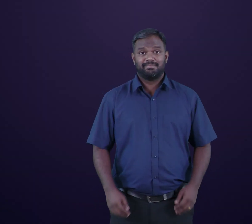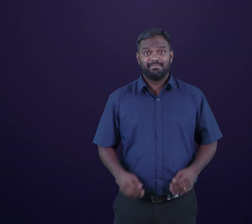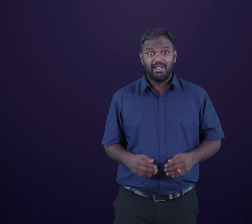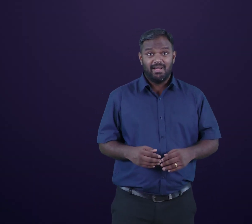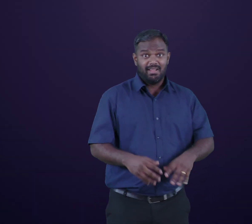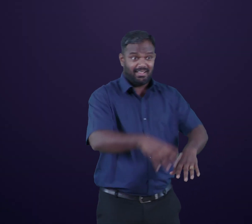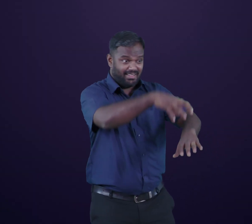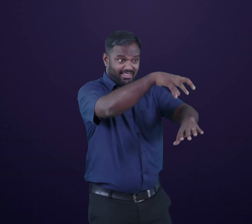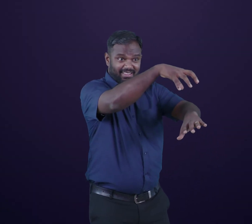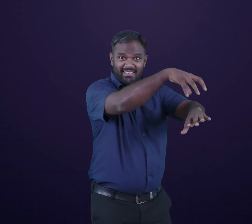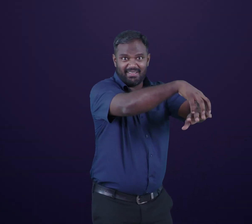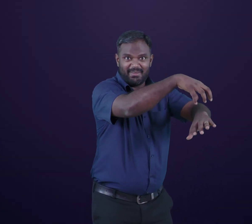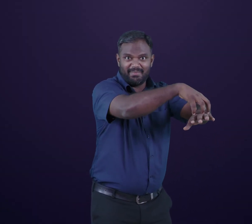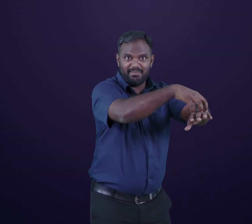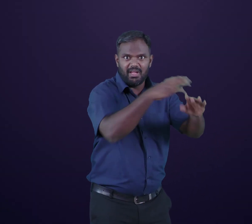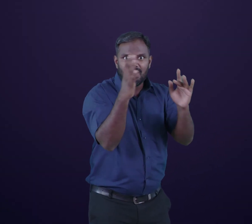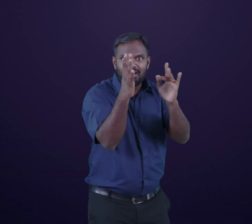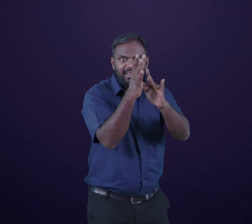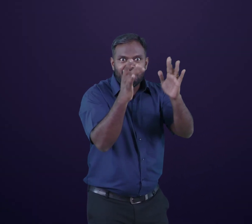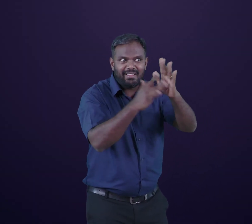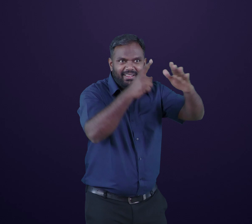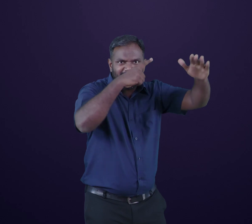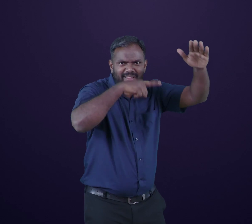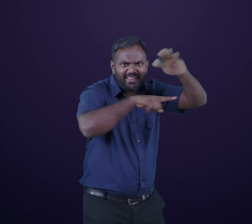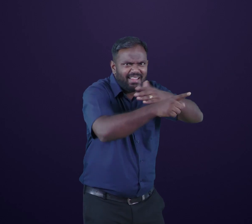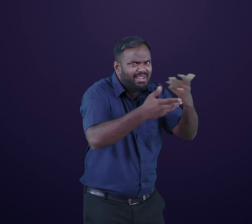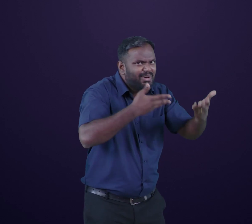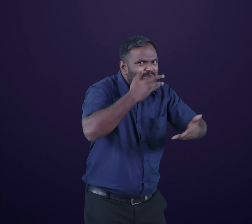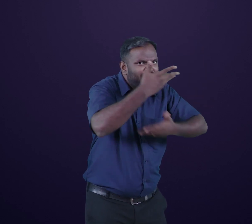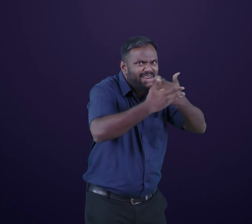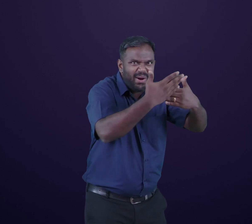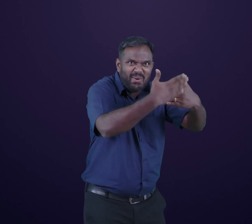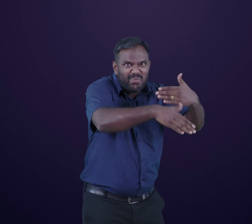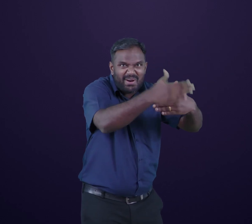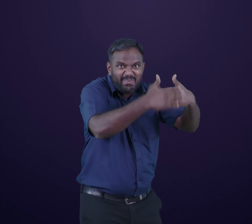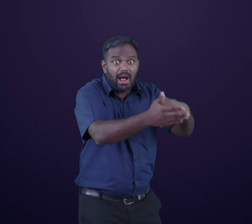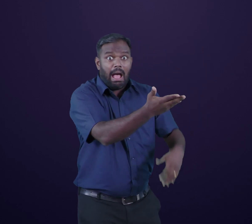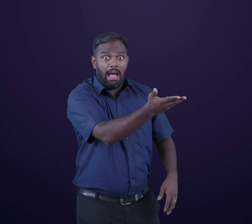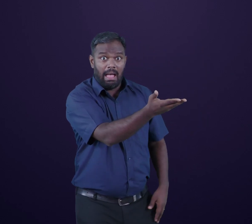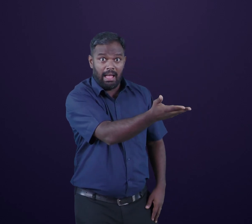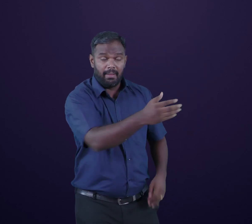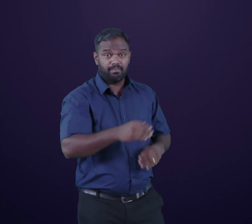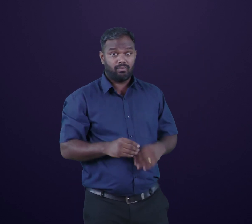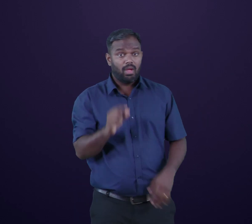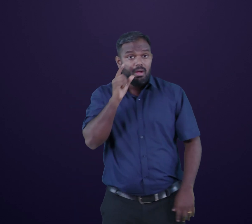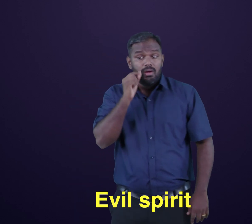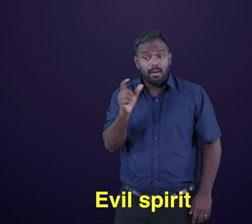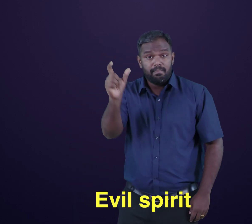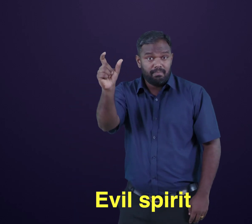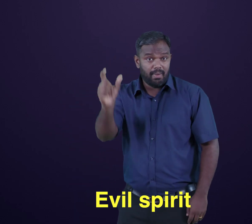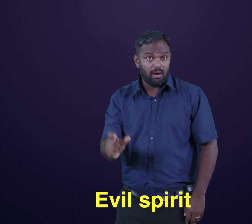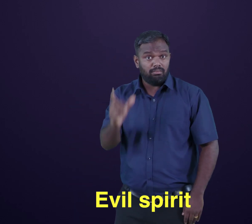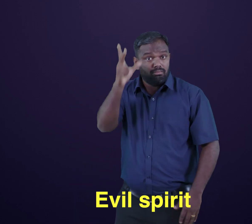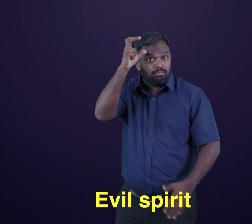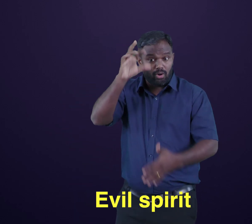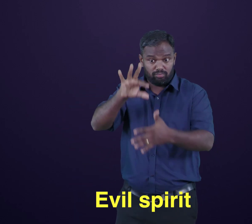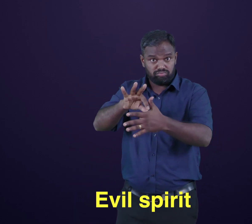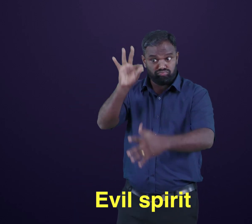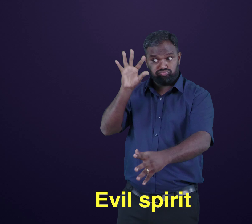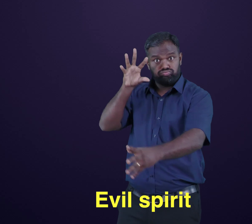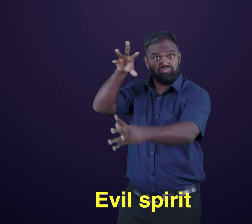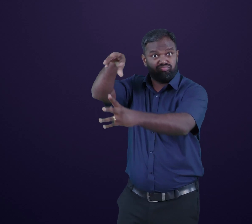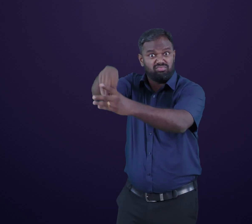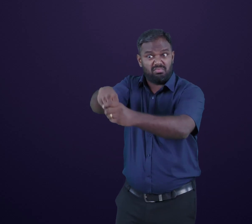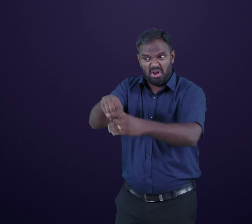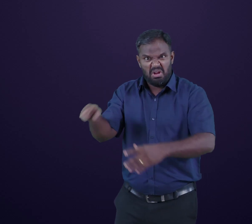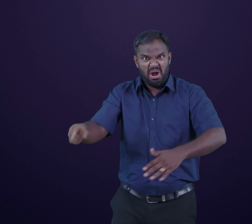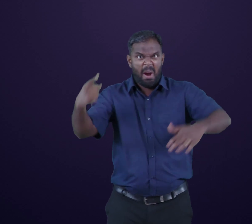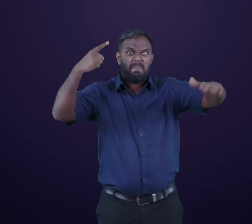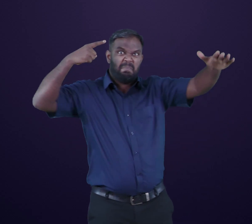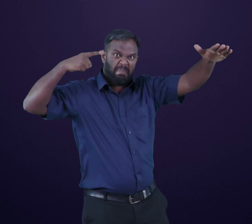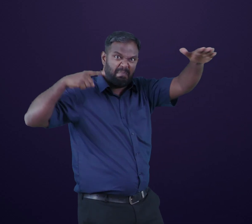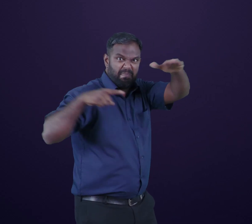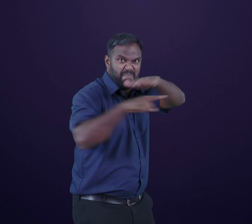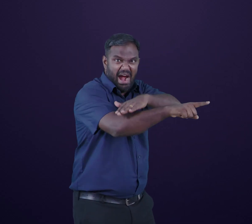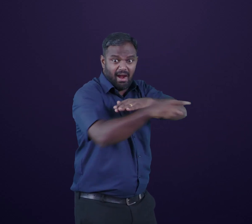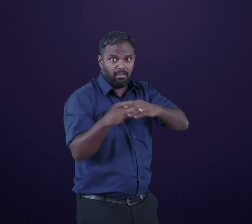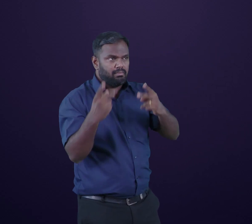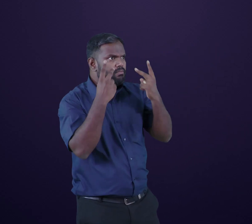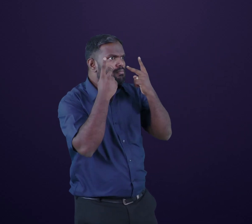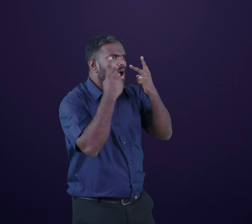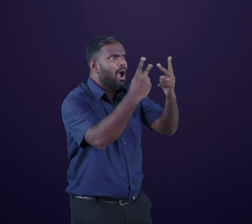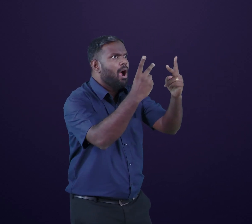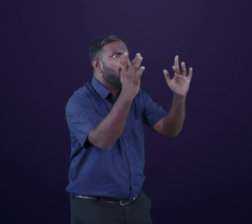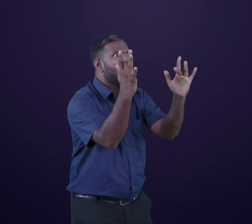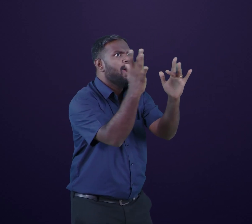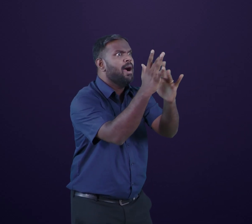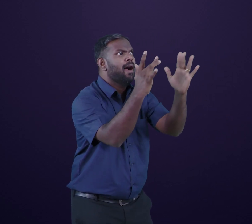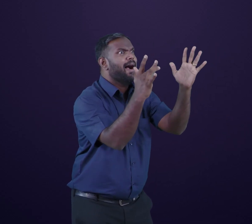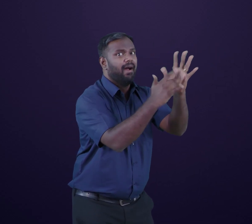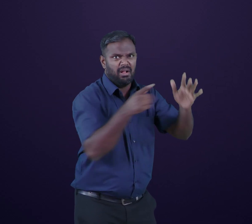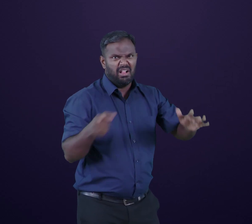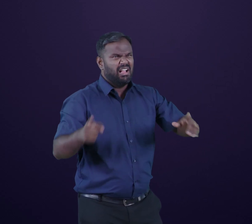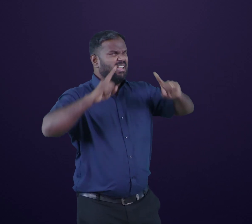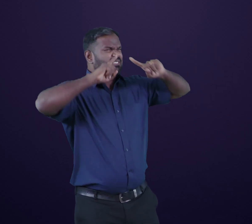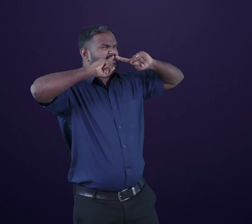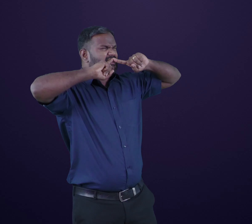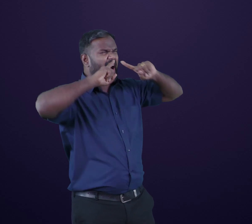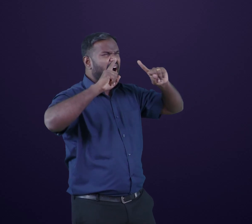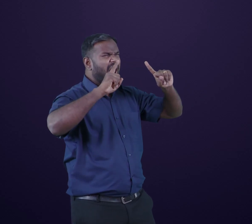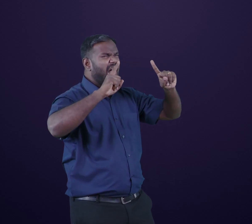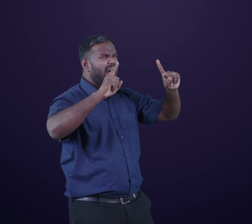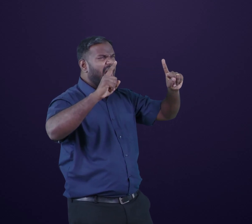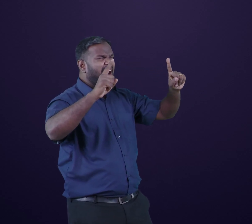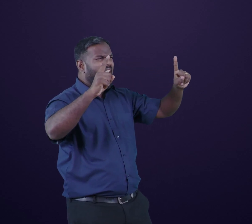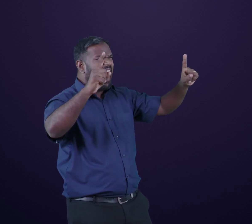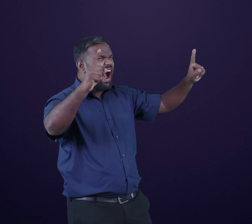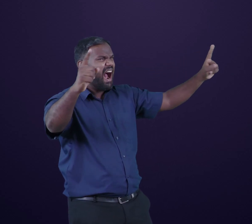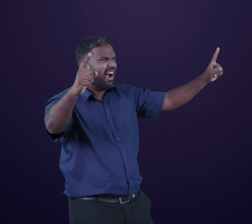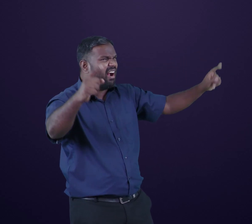While Jesus was in their synagogue, a man suddenly came in who had an evil spirit inside him. He began shouting,